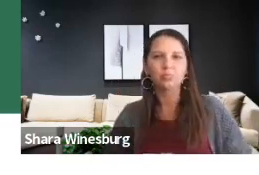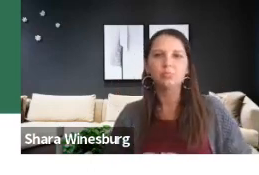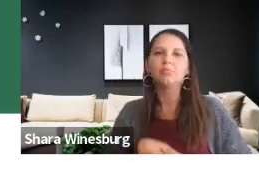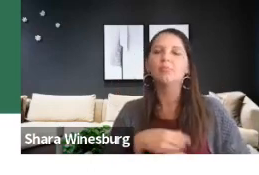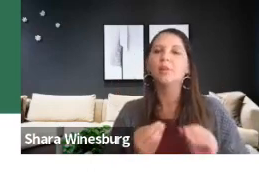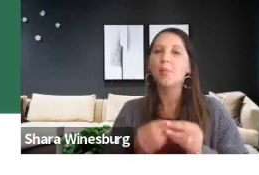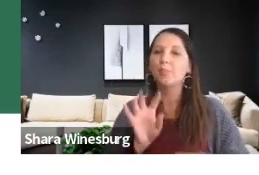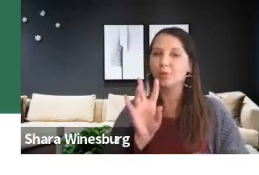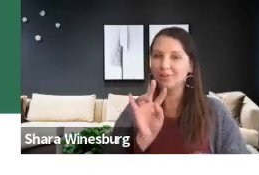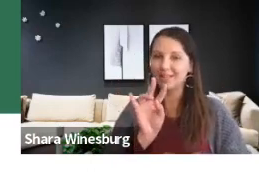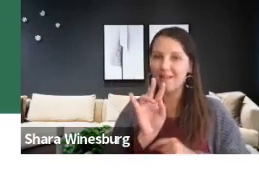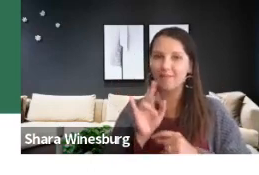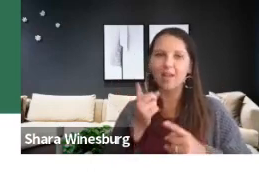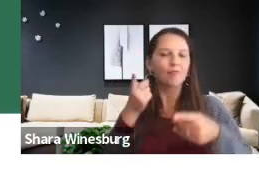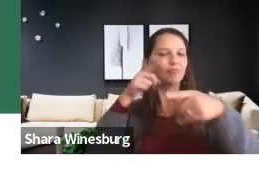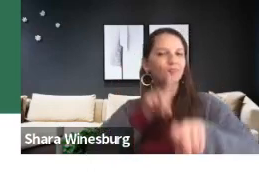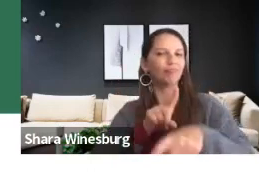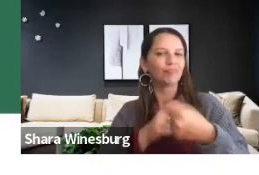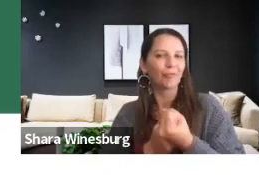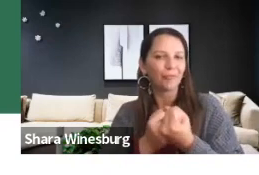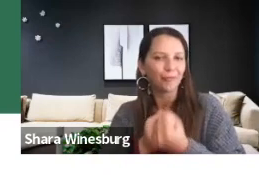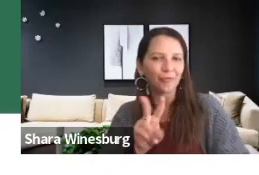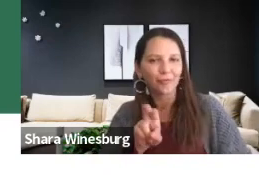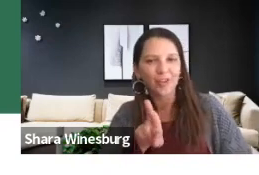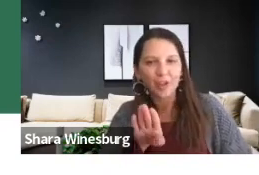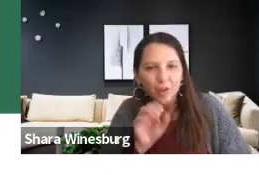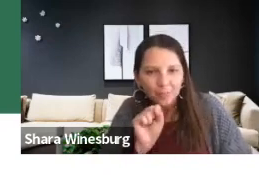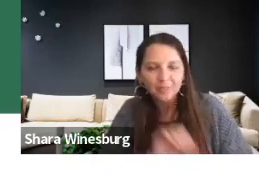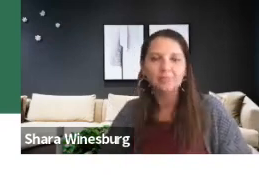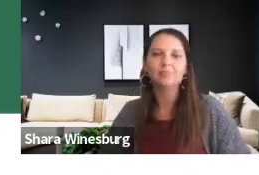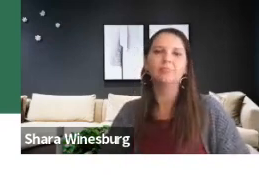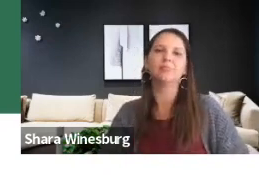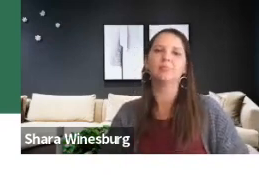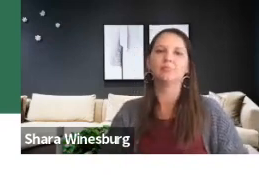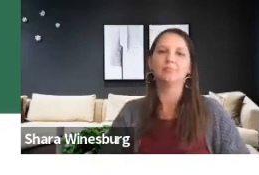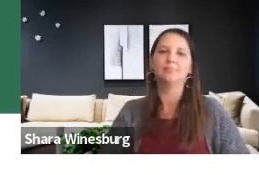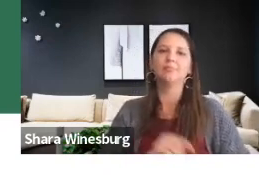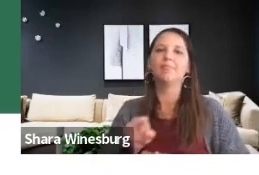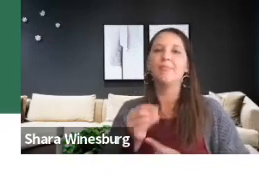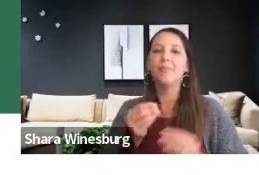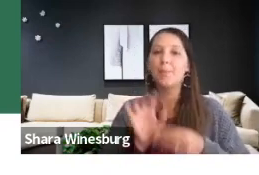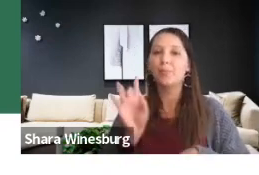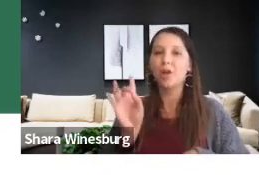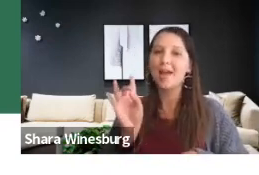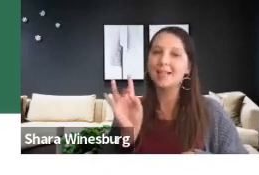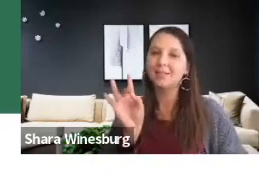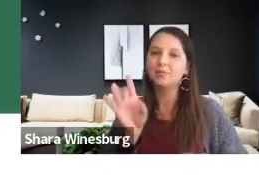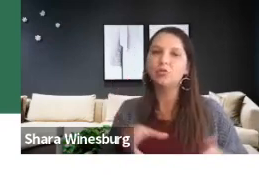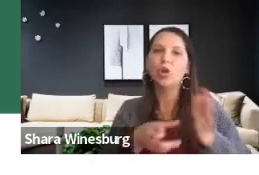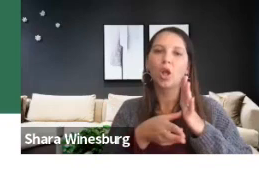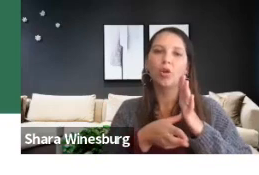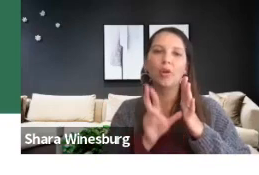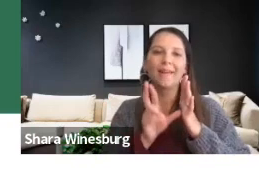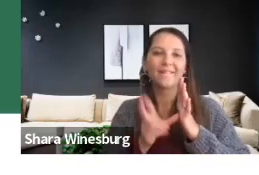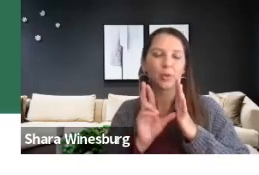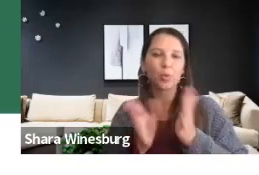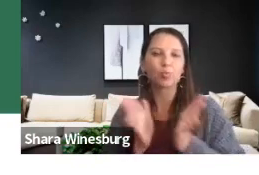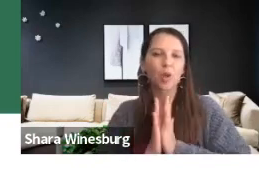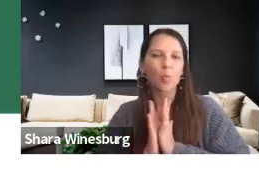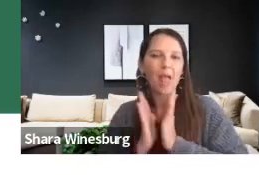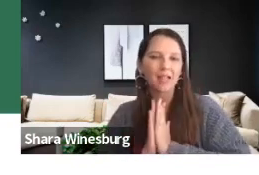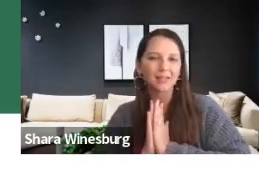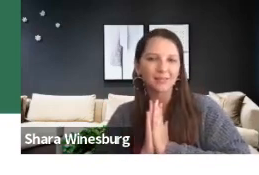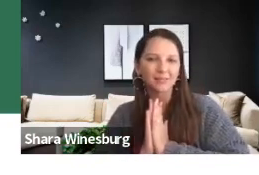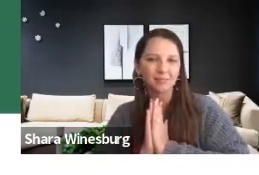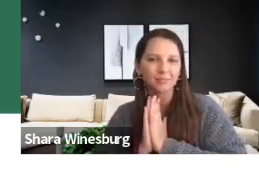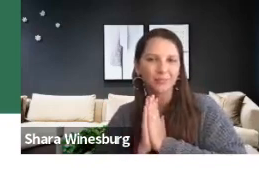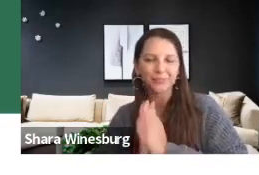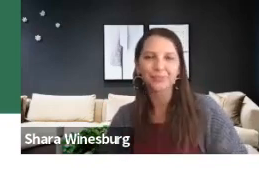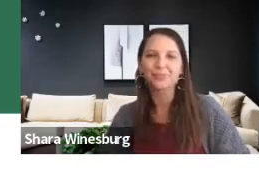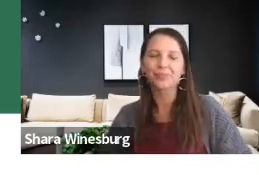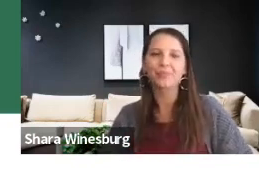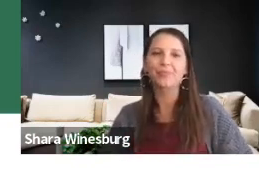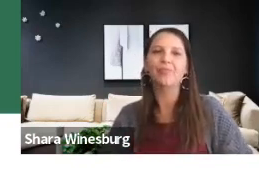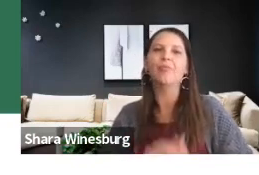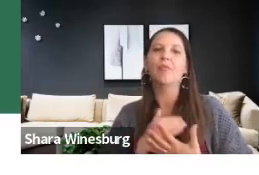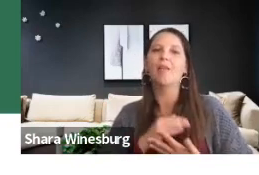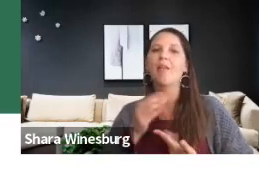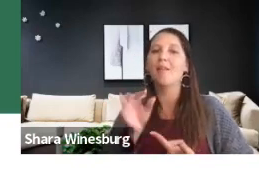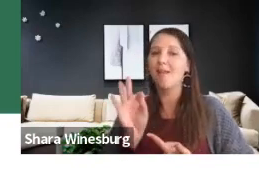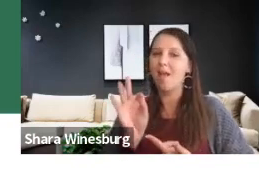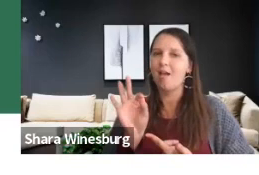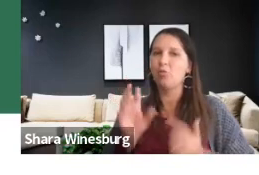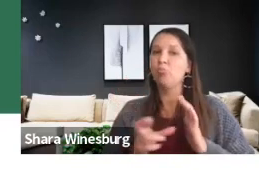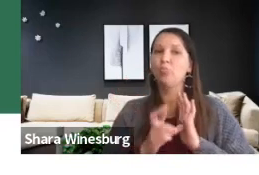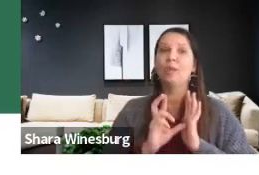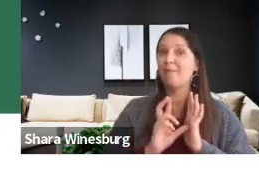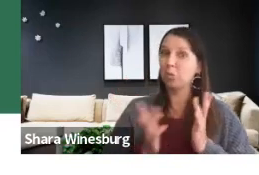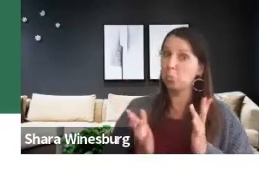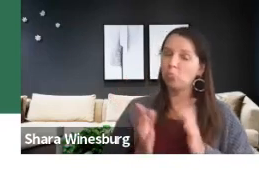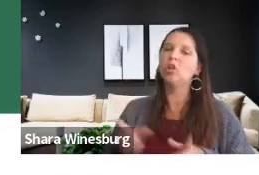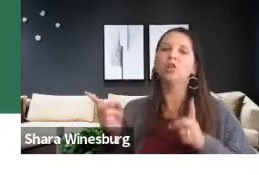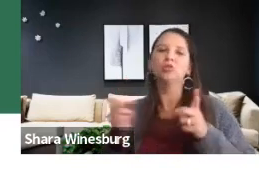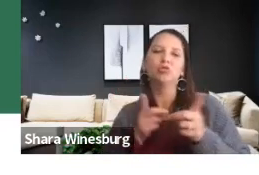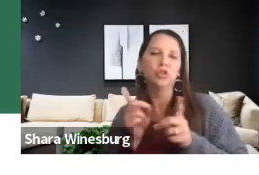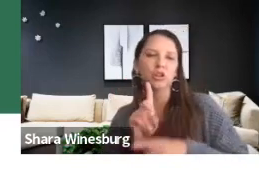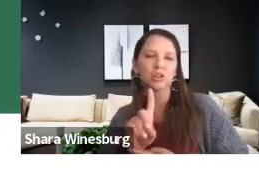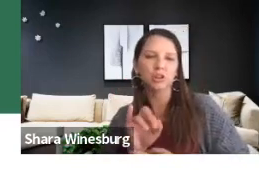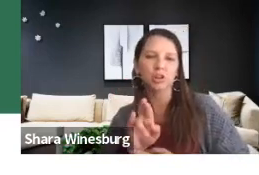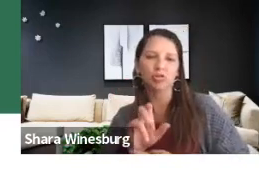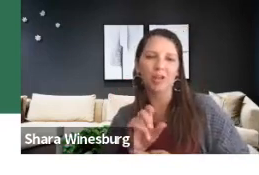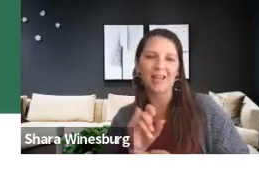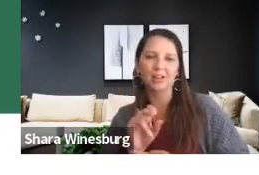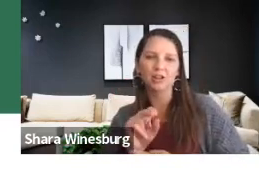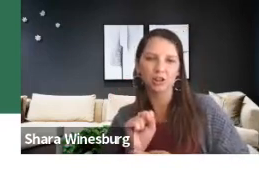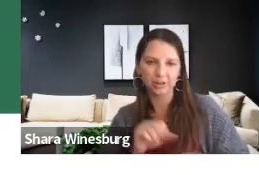and goals. Module seven is agreement verbs. Module eight will be a review on requests. Module nine is reviewing